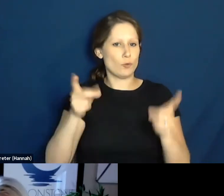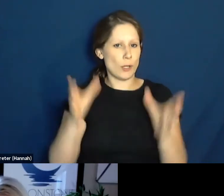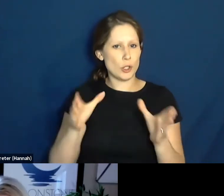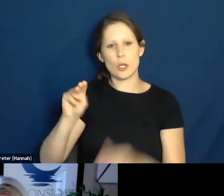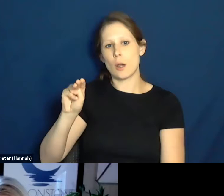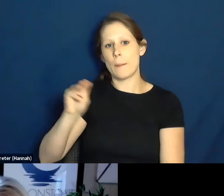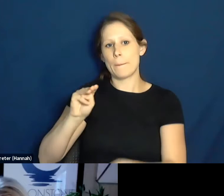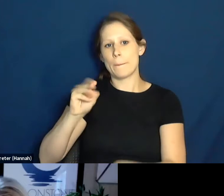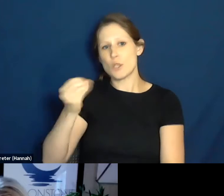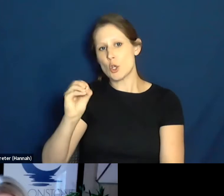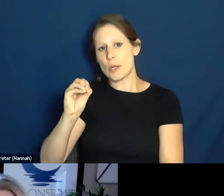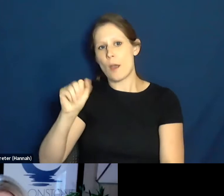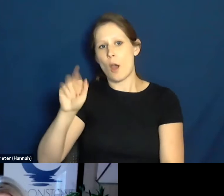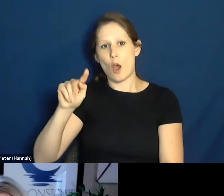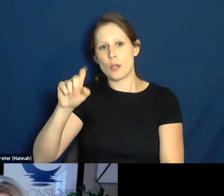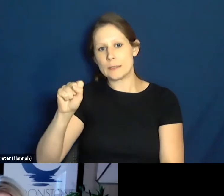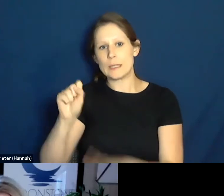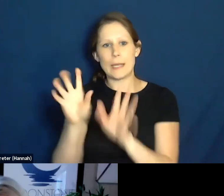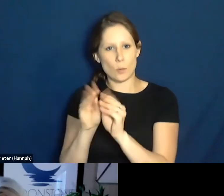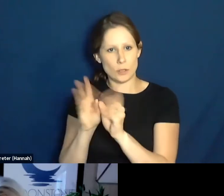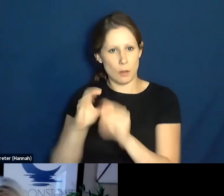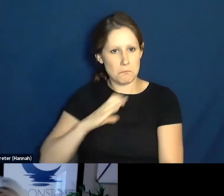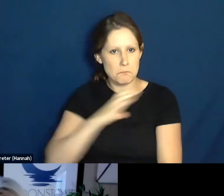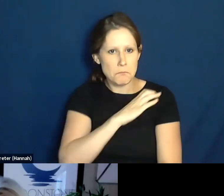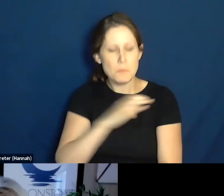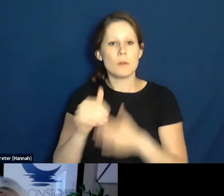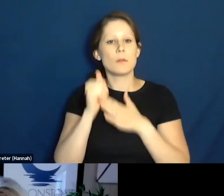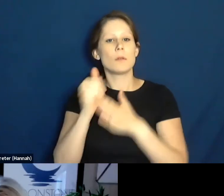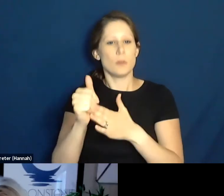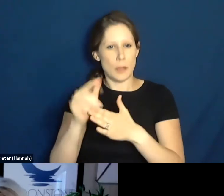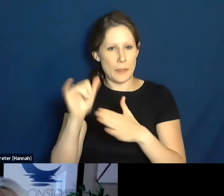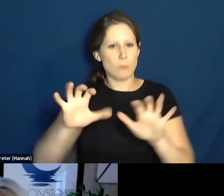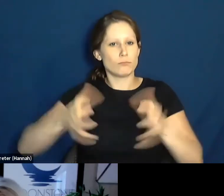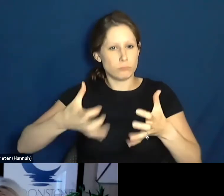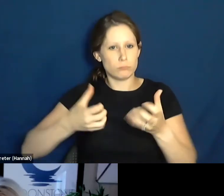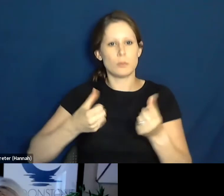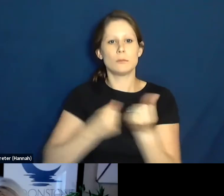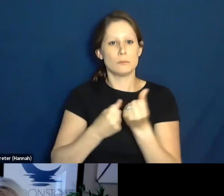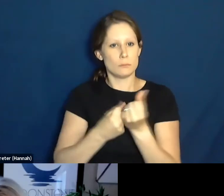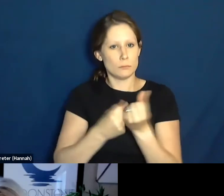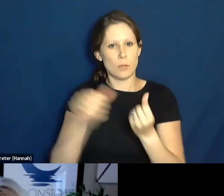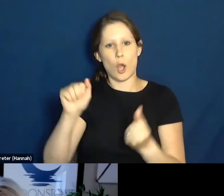leads the state agency responsible for supporting the arts. His focus includes expanded presence